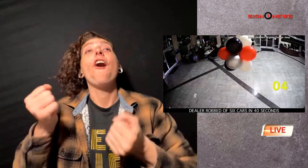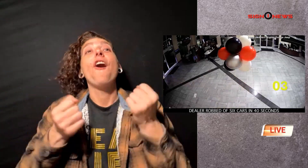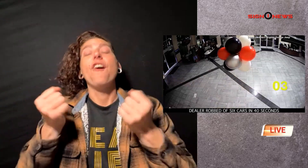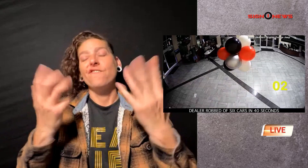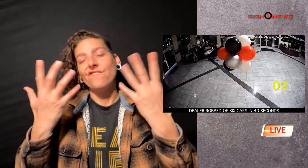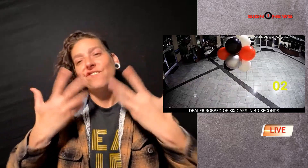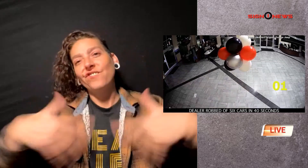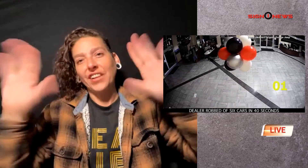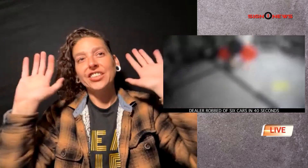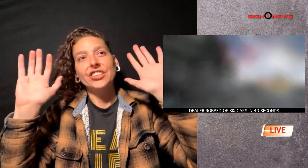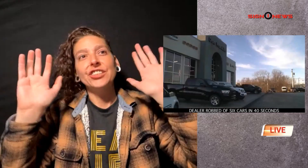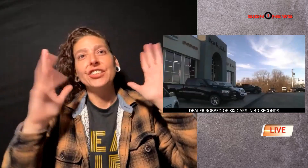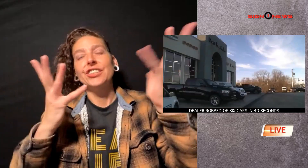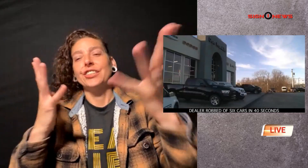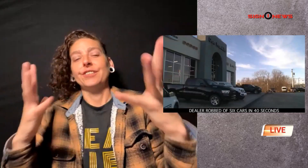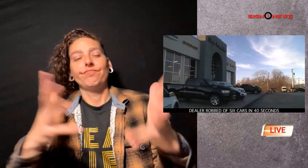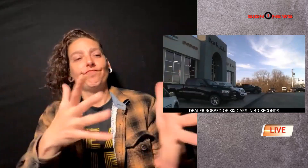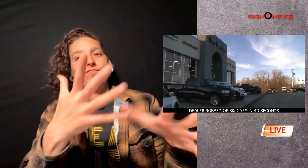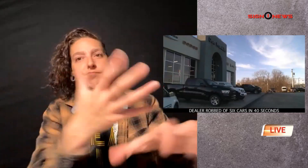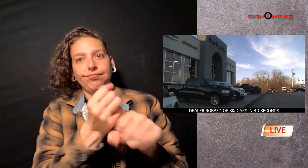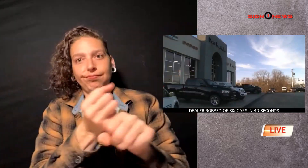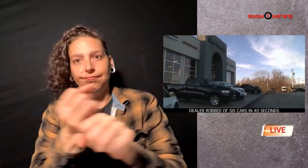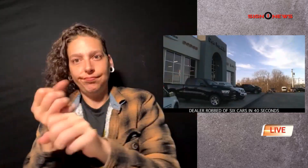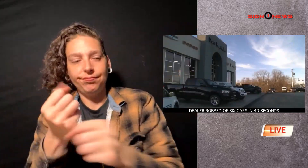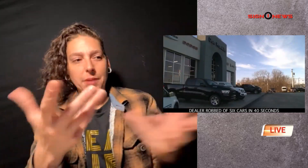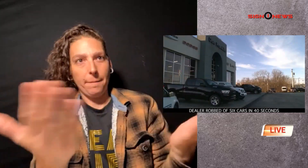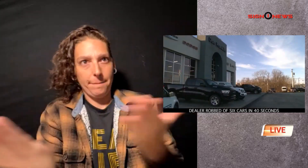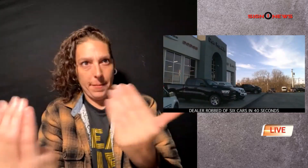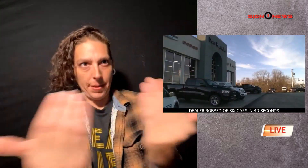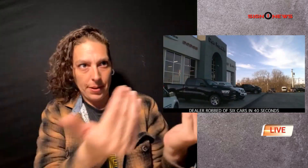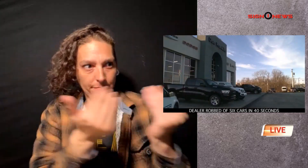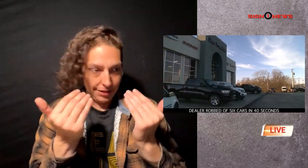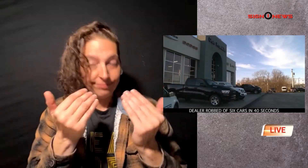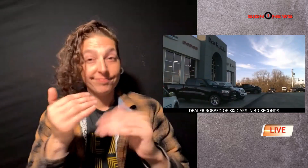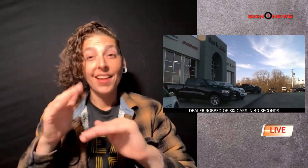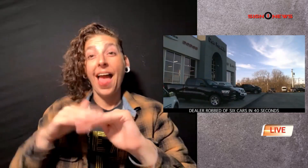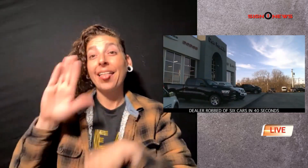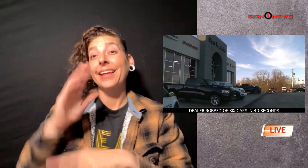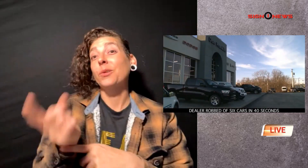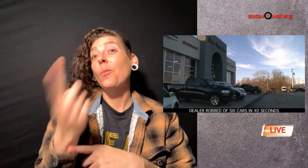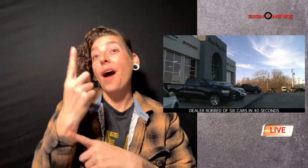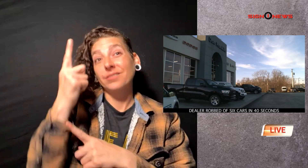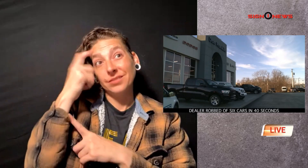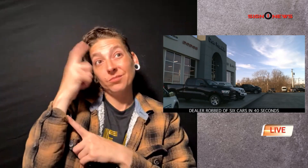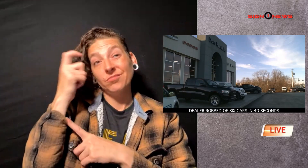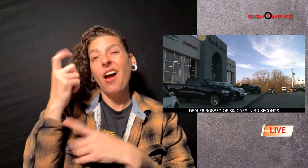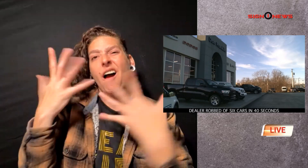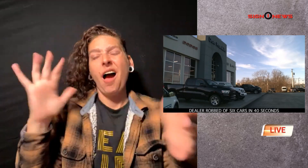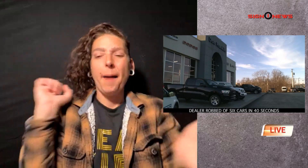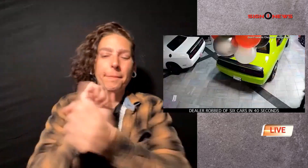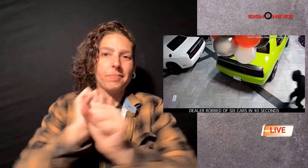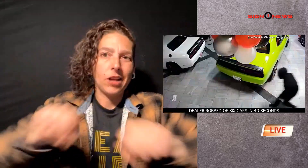five of the cars have reportedly already been recovered and at least one suspect has been arrested